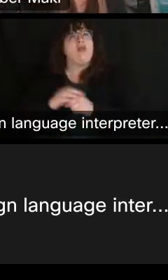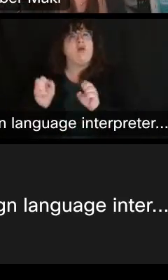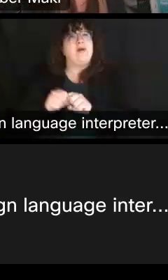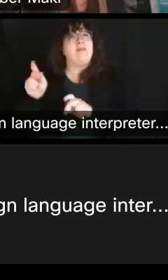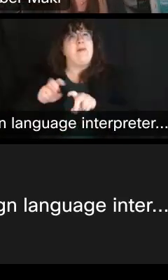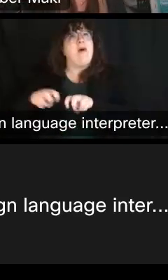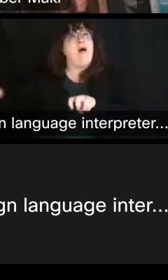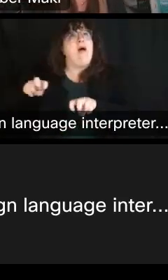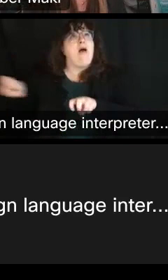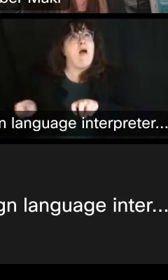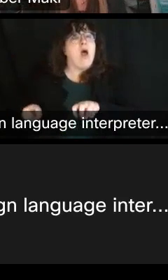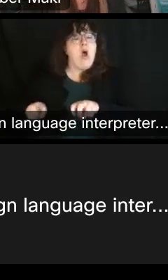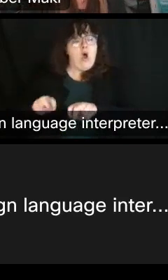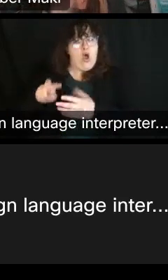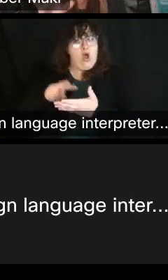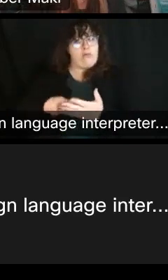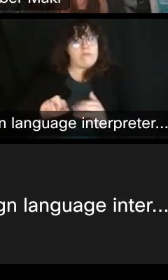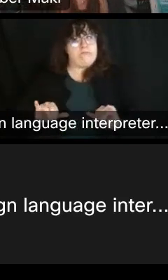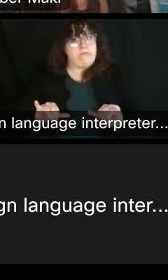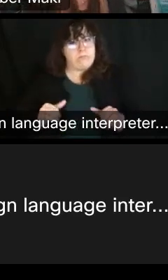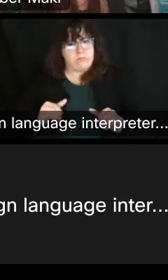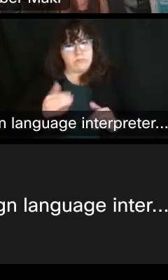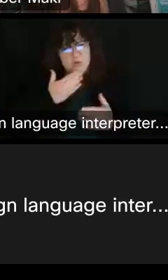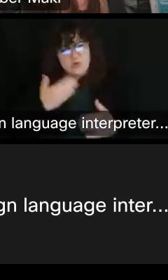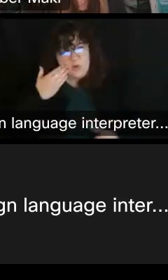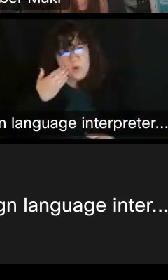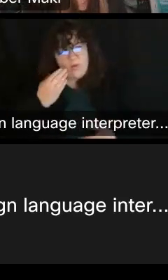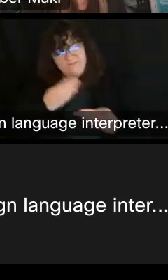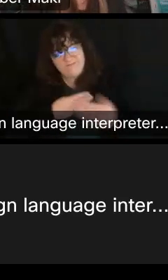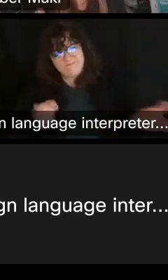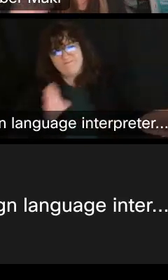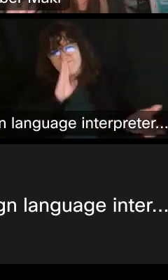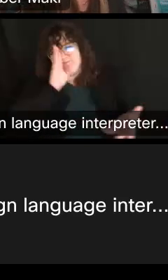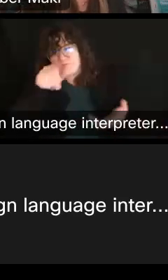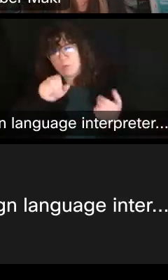want to look into a little further, so just wanted to make you aware that is this is another way to